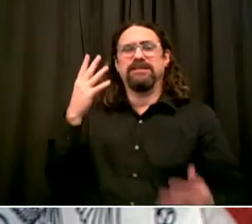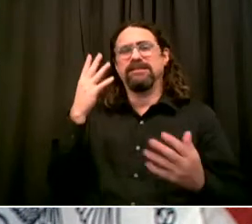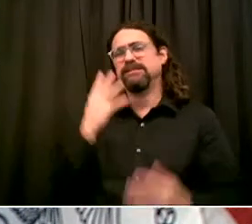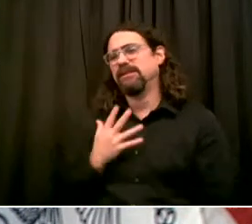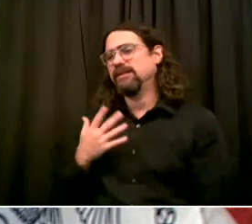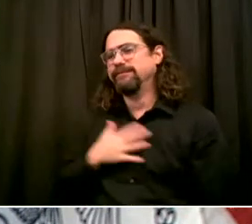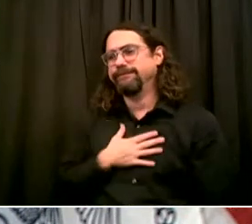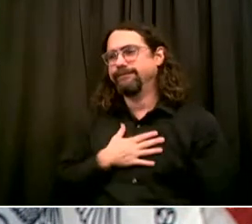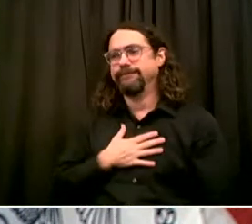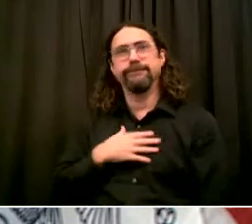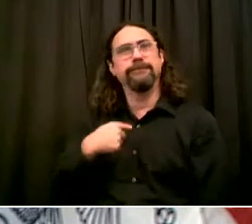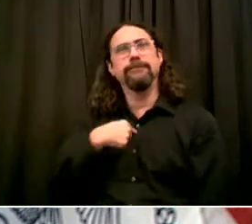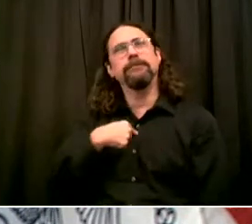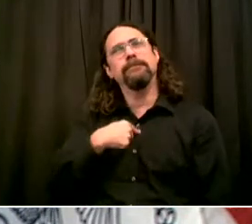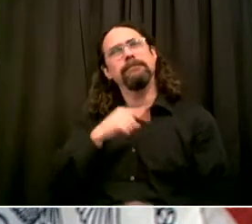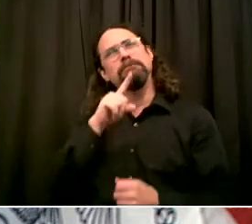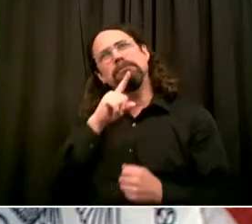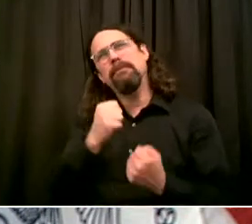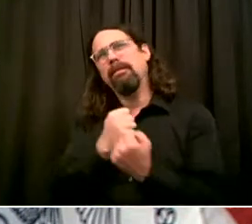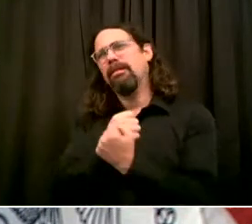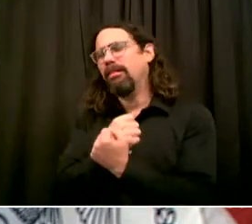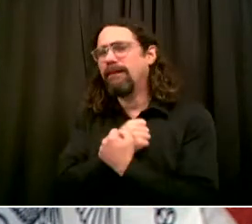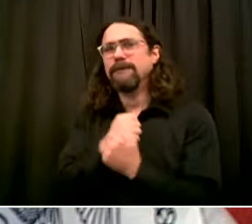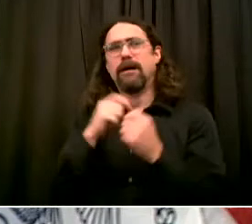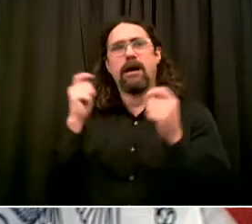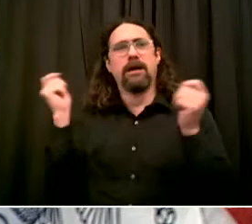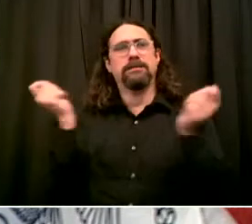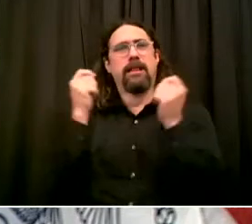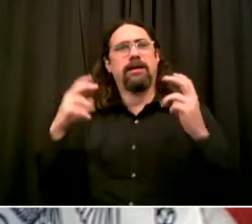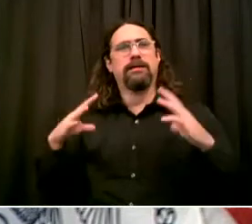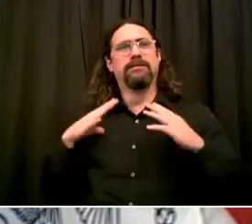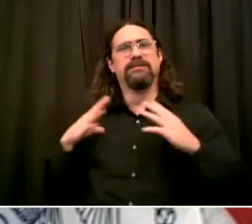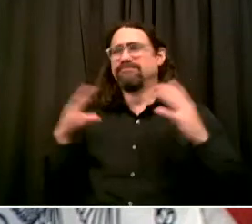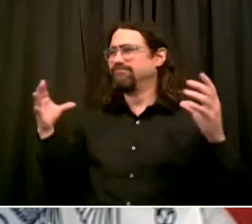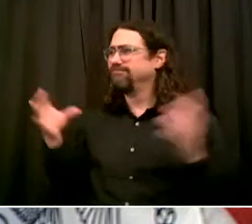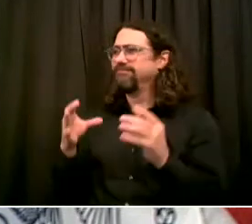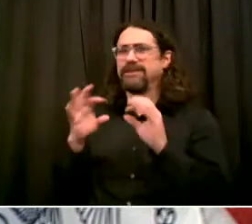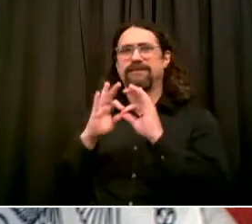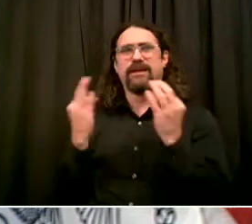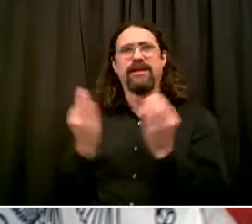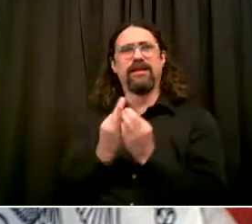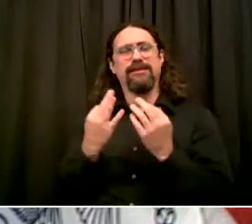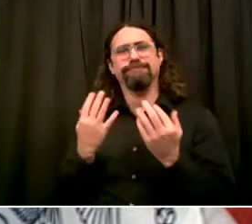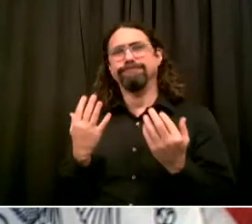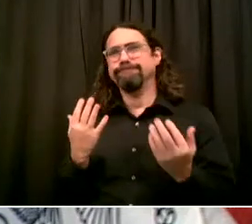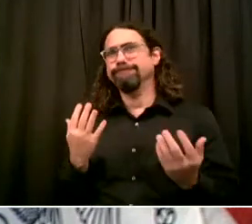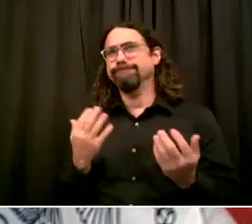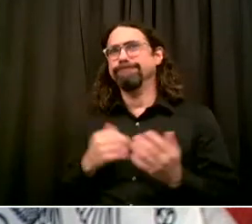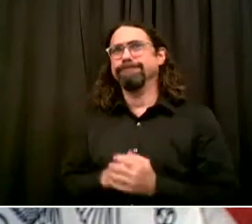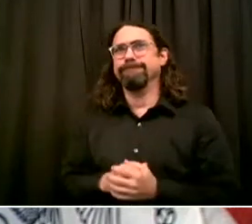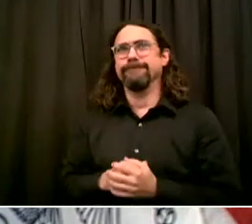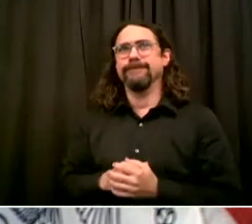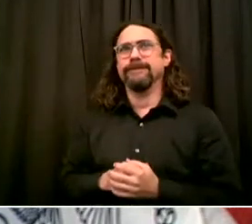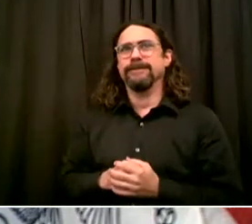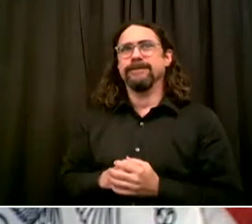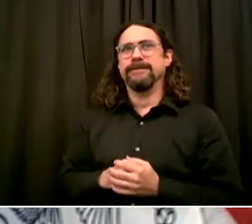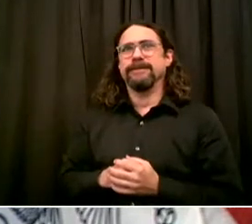SORT OF GIRDING MYSELF FOR. I REALLY, REALLY LOVE IT AND I CARE ABOUT IT BUT I GOT TO TELL YOU, I'M SORT OF TELLING MYSELF WHAT M I'